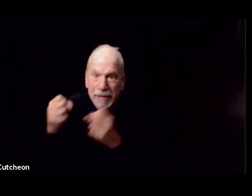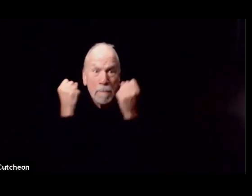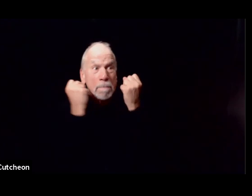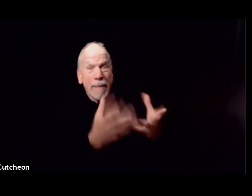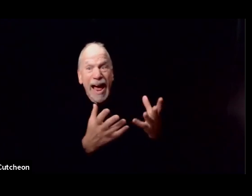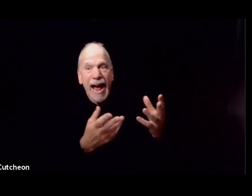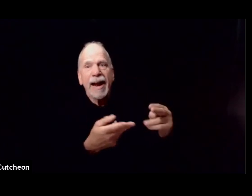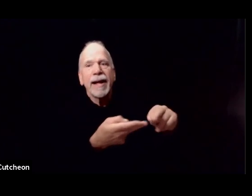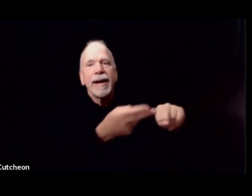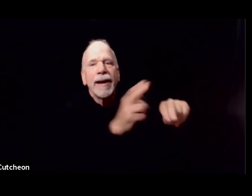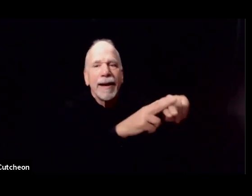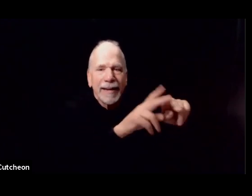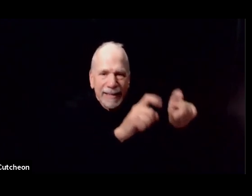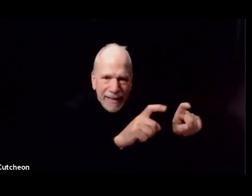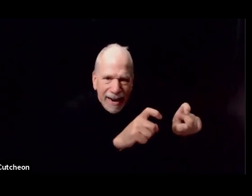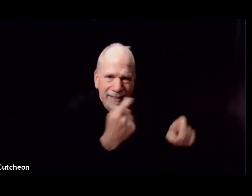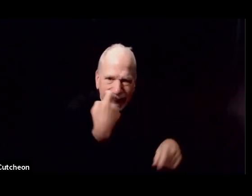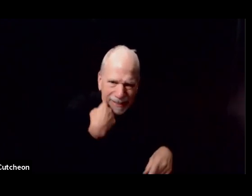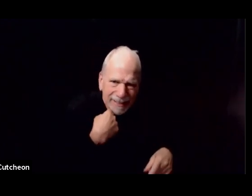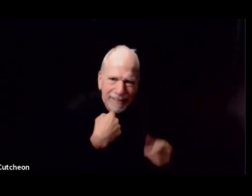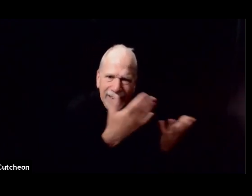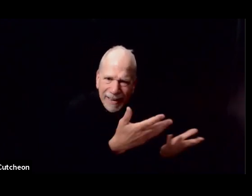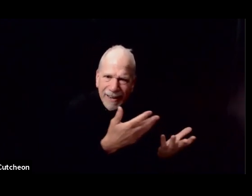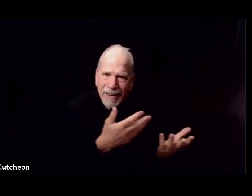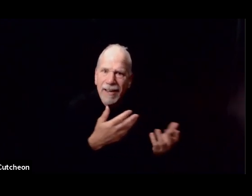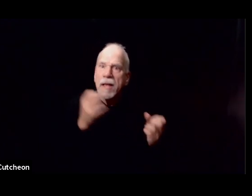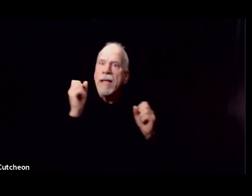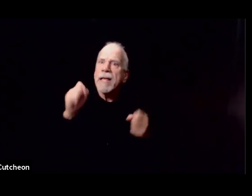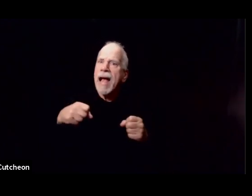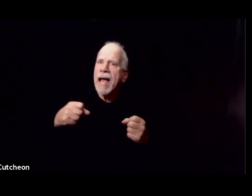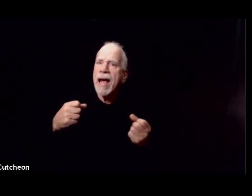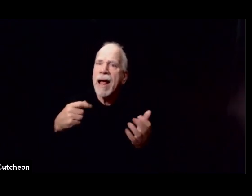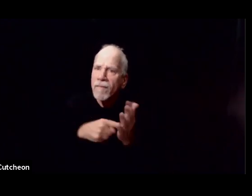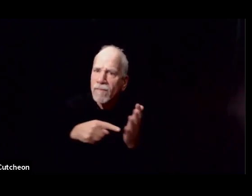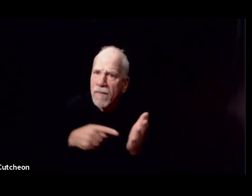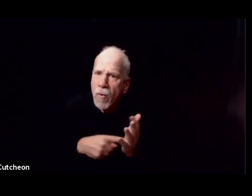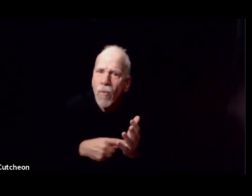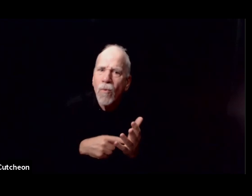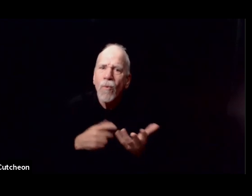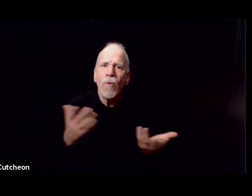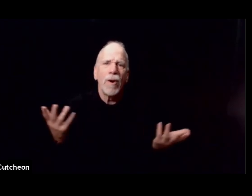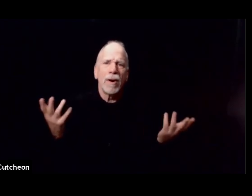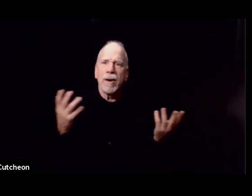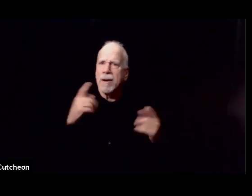used and clearly we do have some work to do to work through what is the long-term strategy